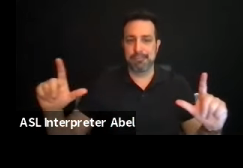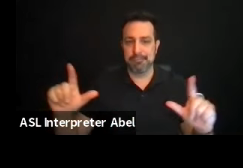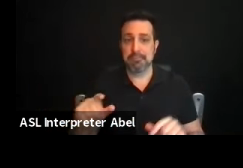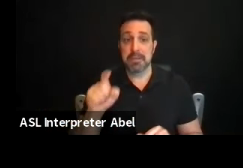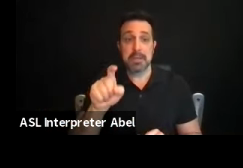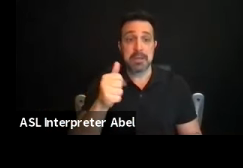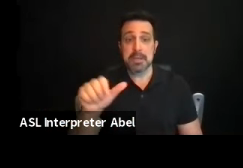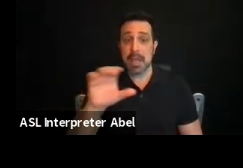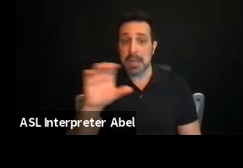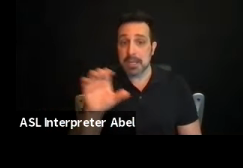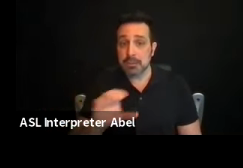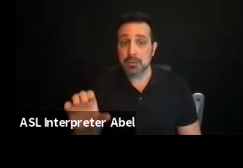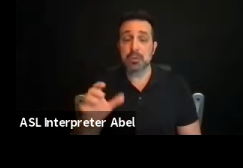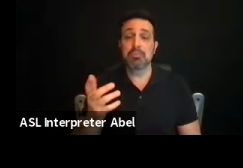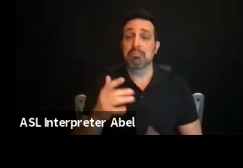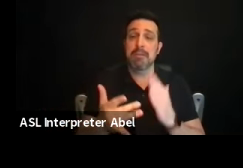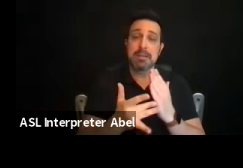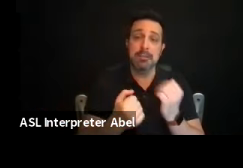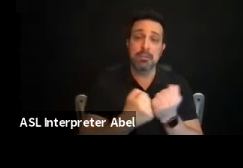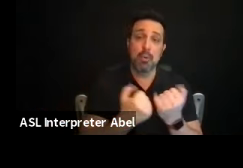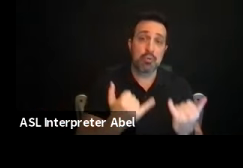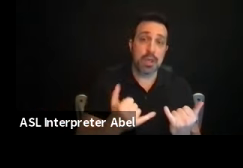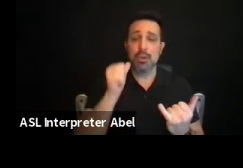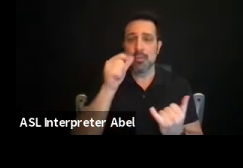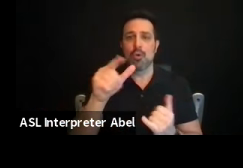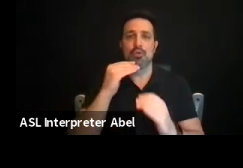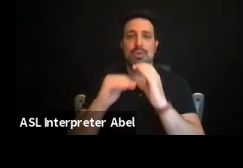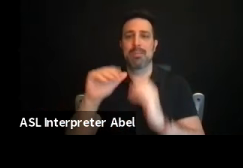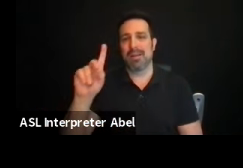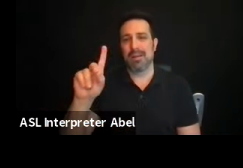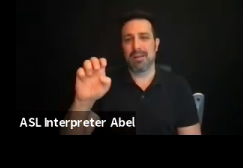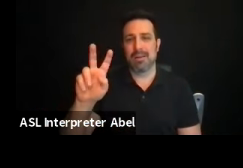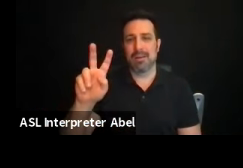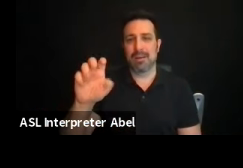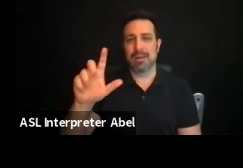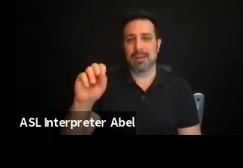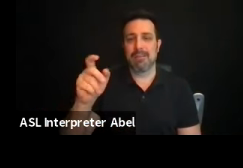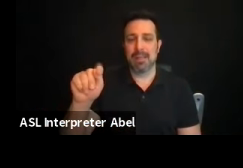interpreters large and the rest of the participants smaller, you can use the pin feature to keep interpreters window larger